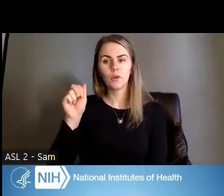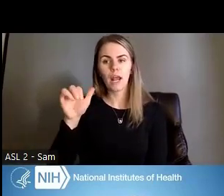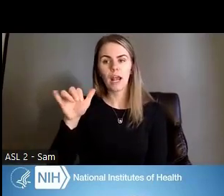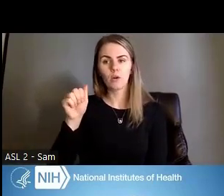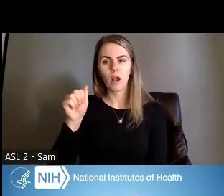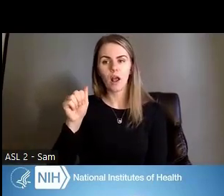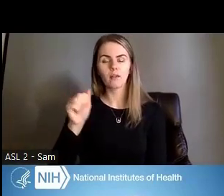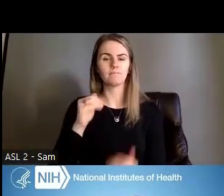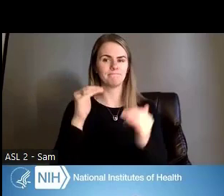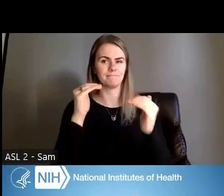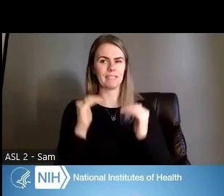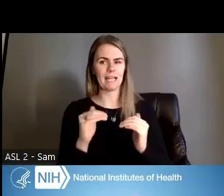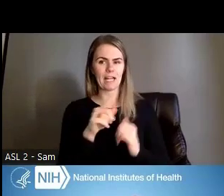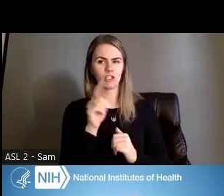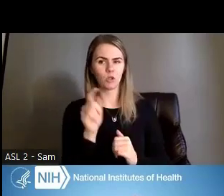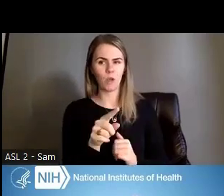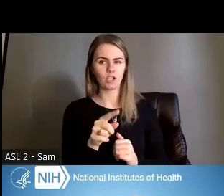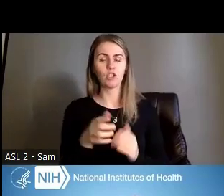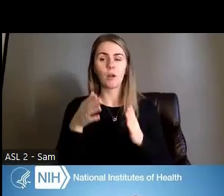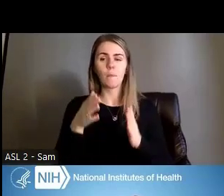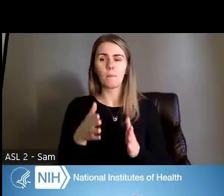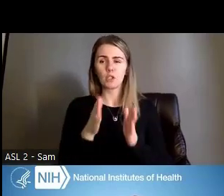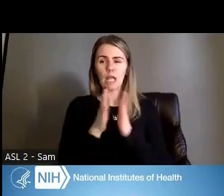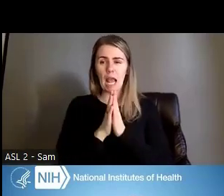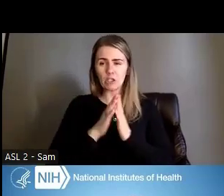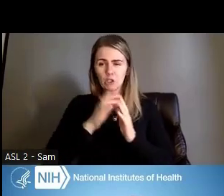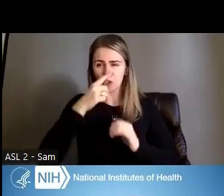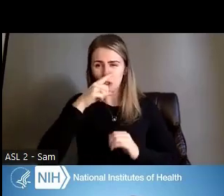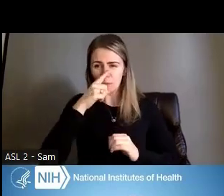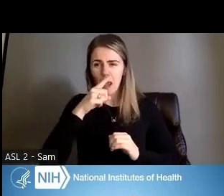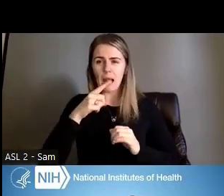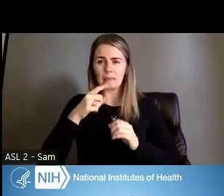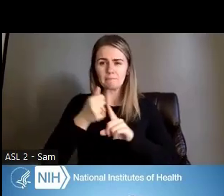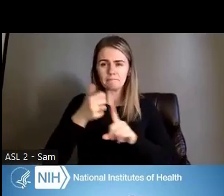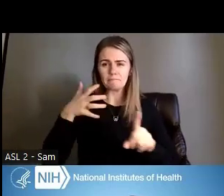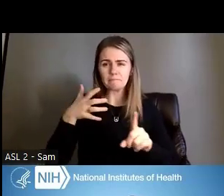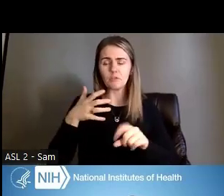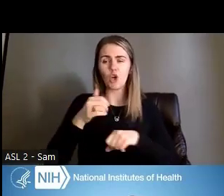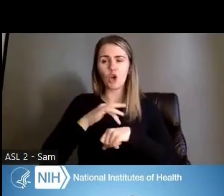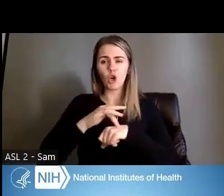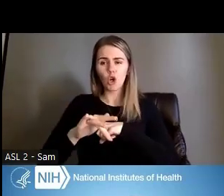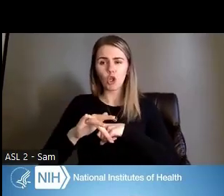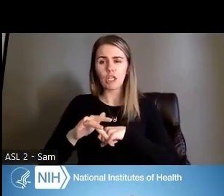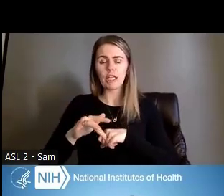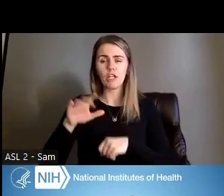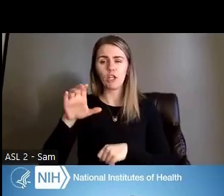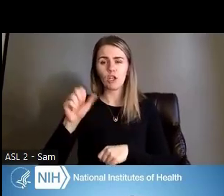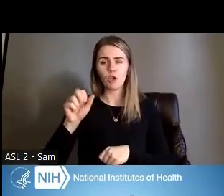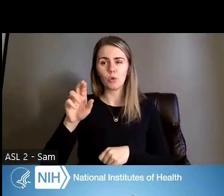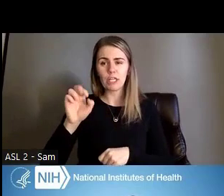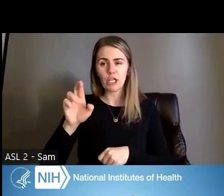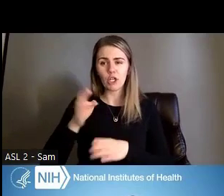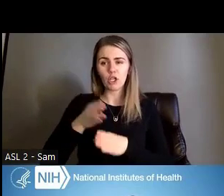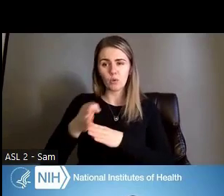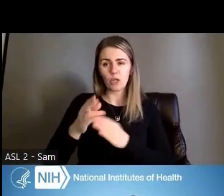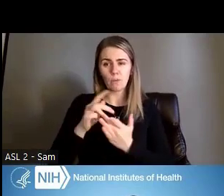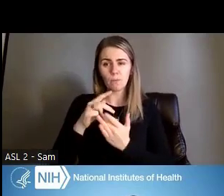the early career reviewer program in more detail? Is the program done as a summer institute, virtual over a period of time, hybrid?